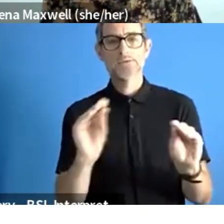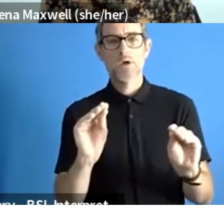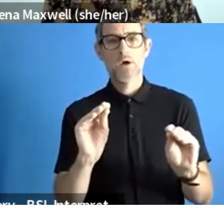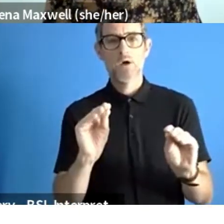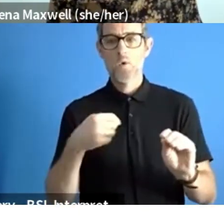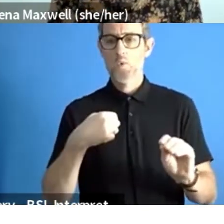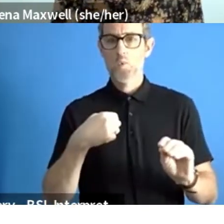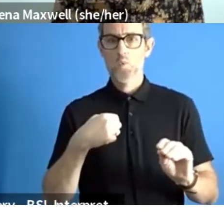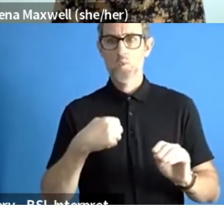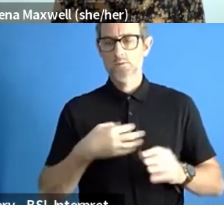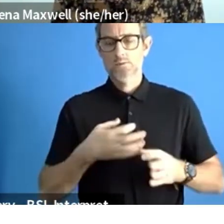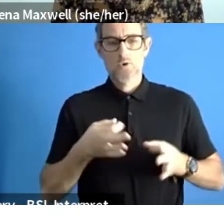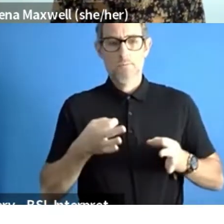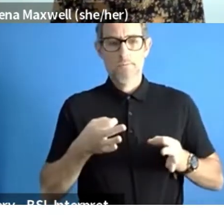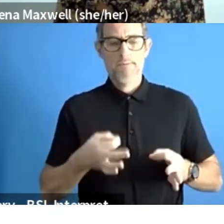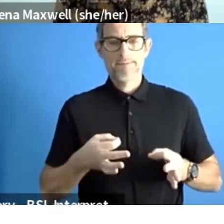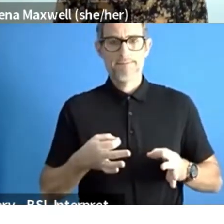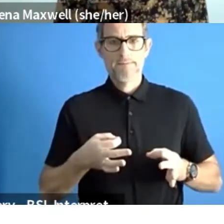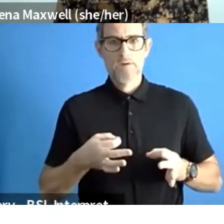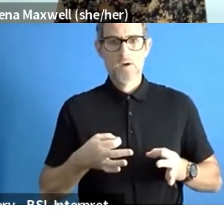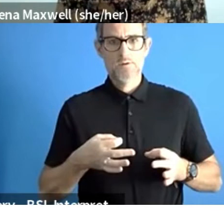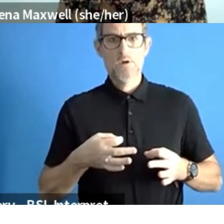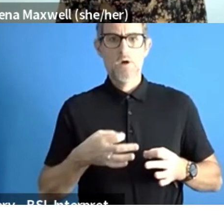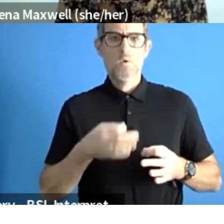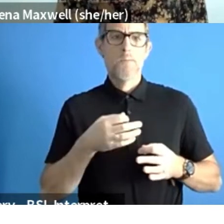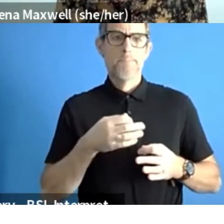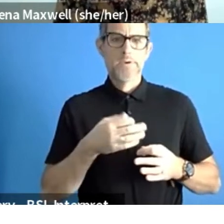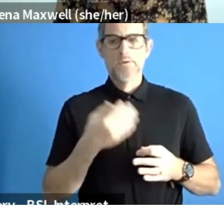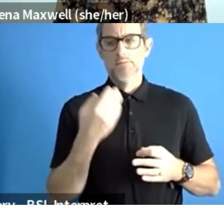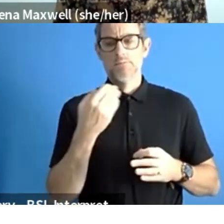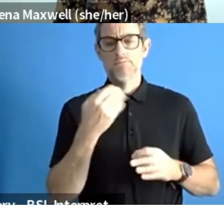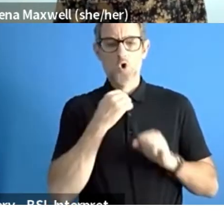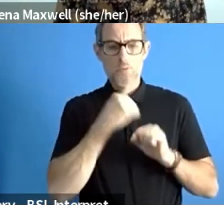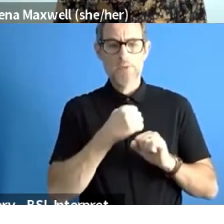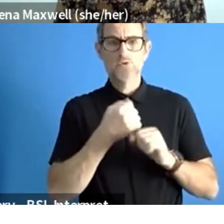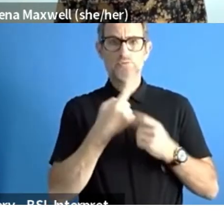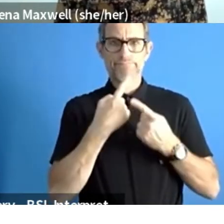perfect.